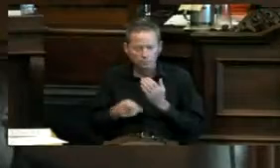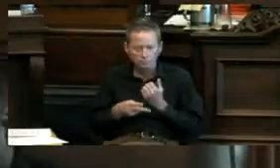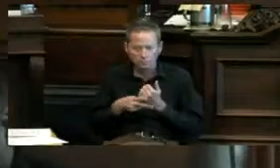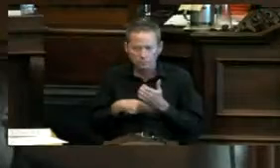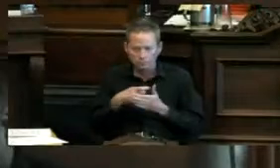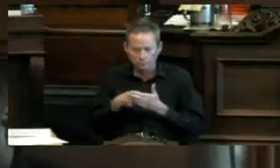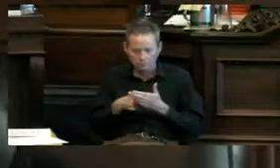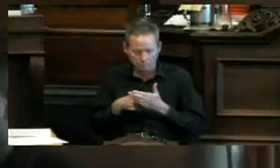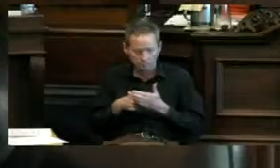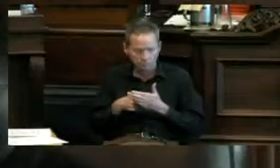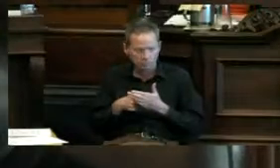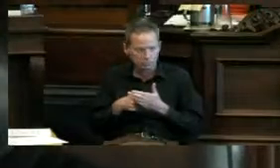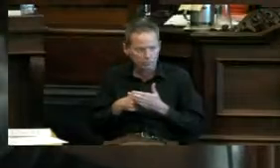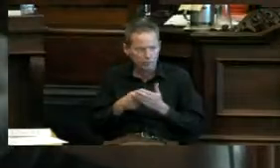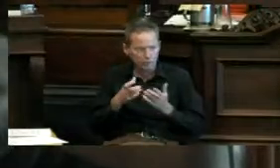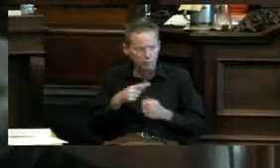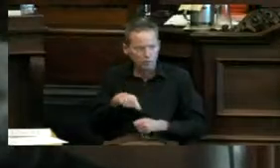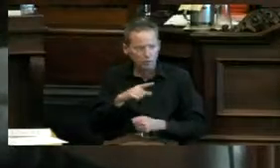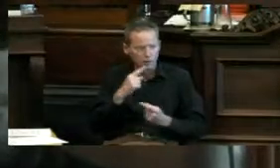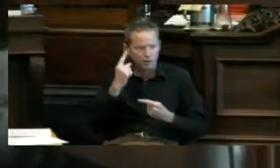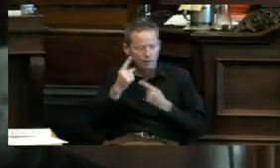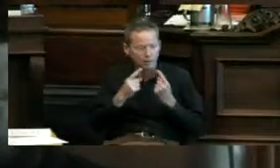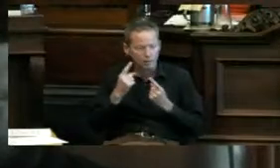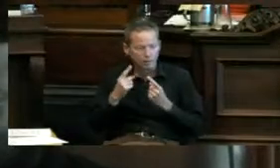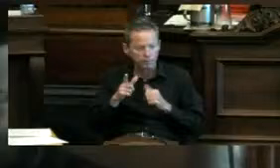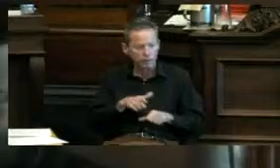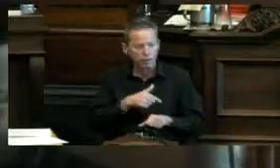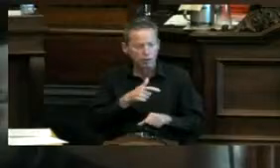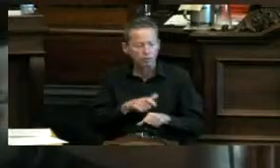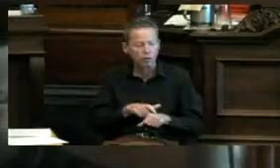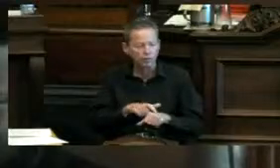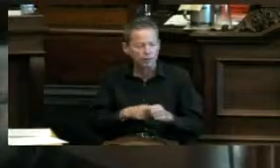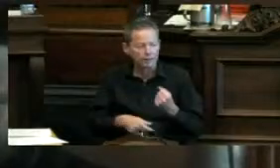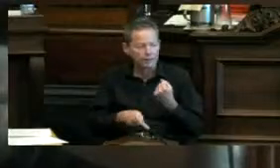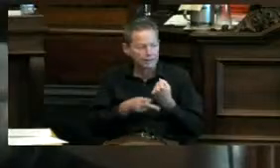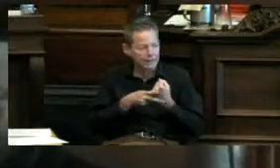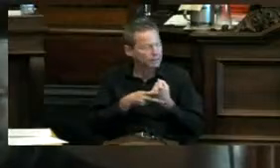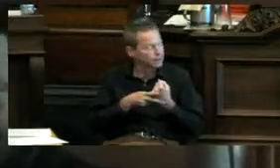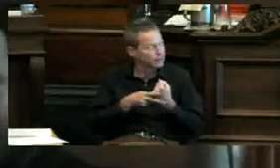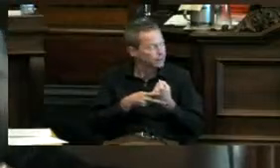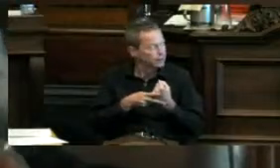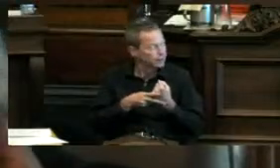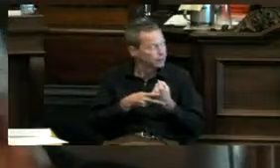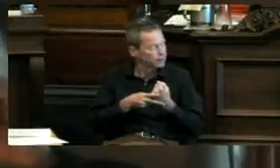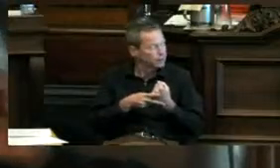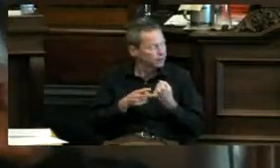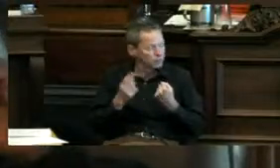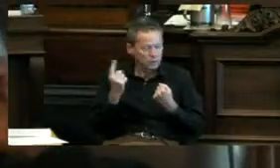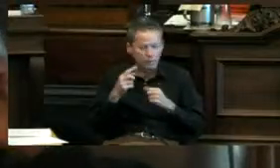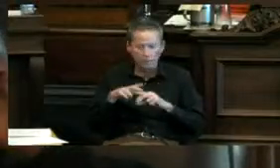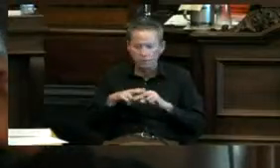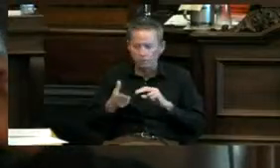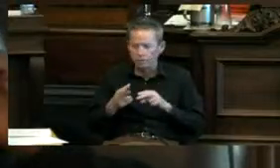disease. So just something to think about. And I know that it's costly. Just want you guys